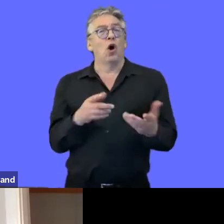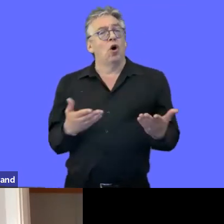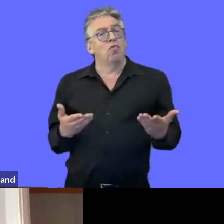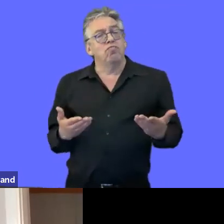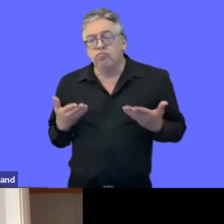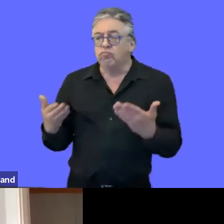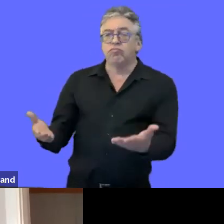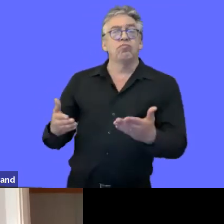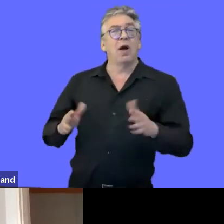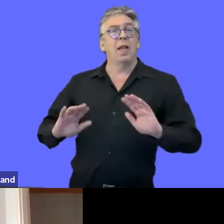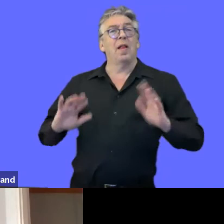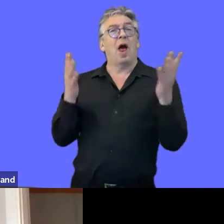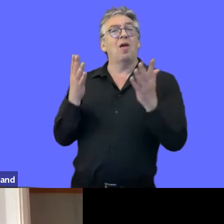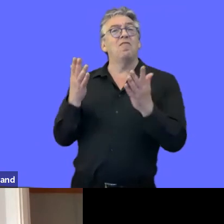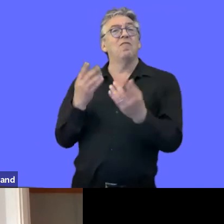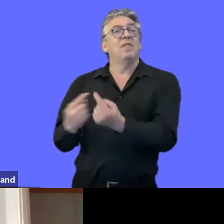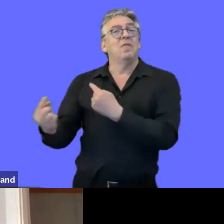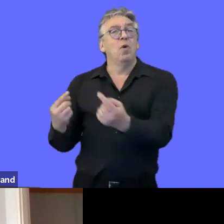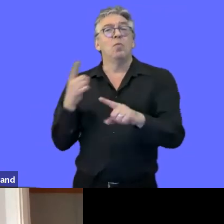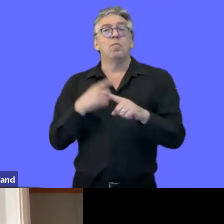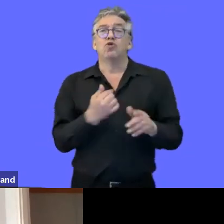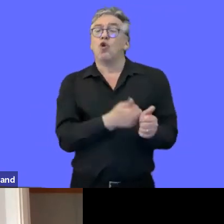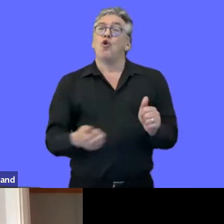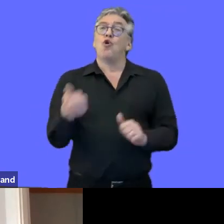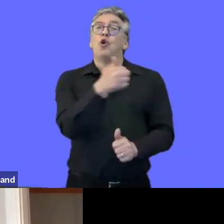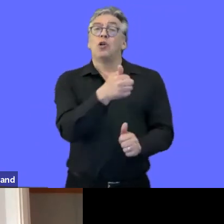They recommended abolishing the provisions on the new civil code